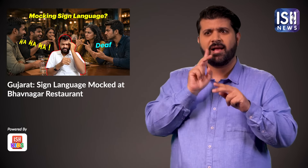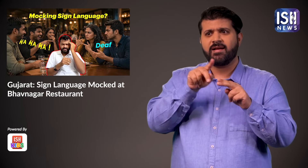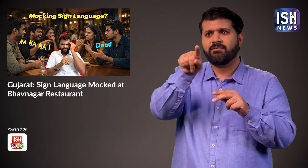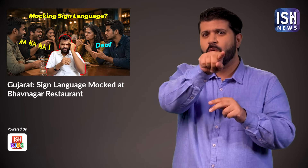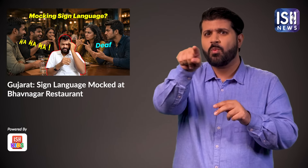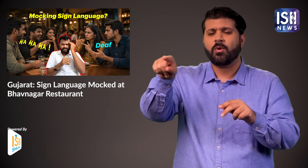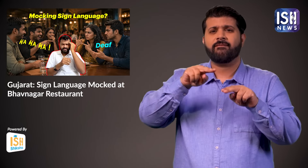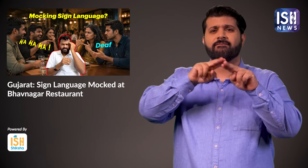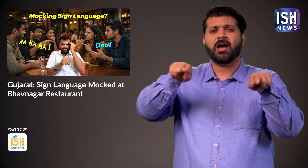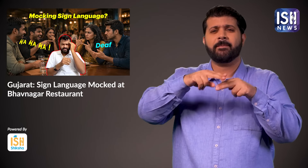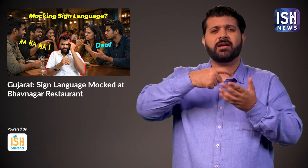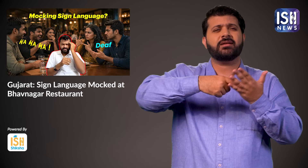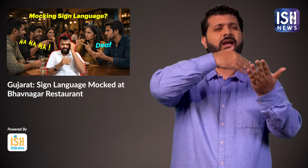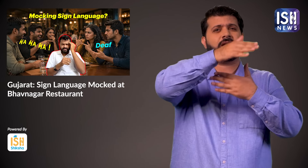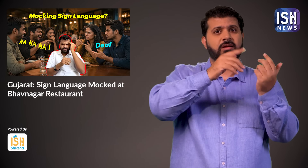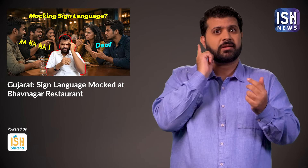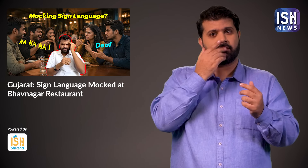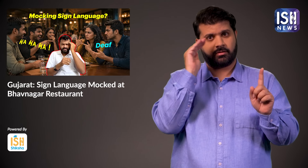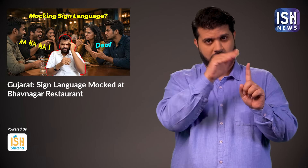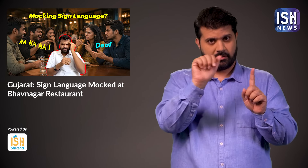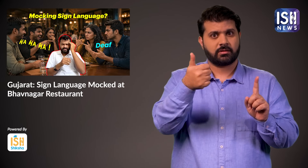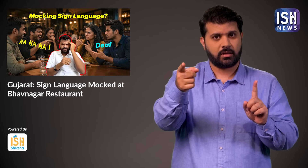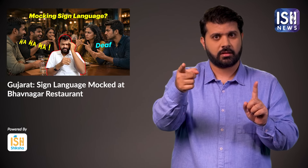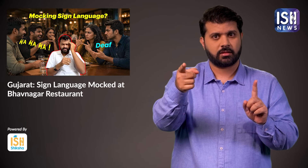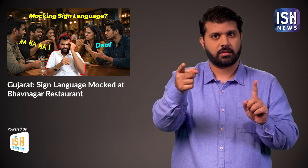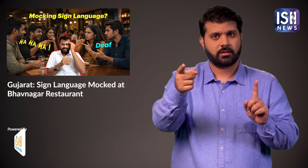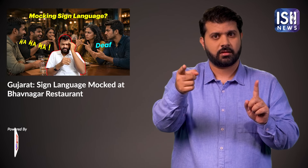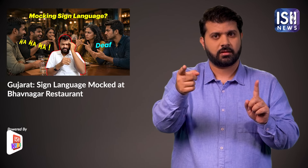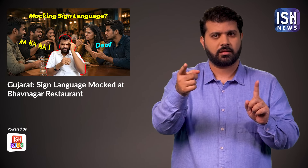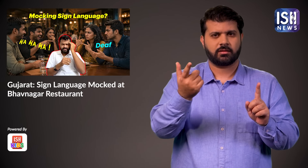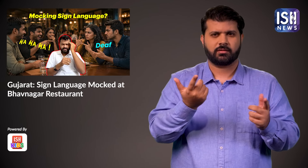He asked them if they would behave the same way if their own family members were Deaf.